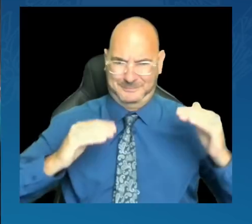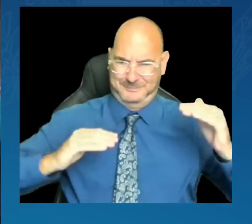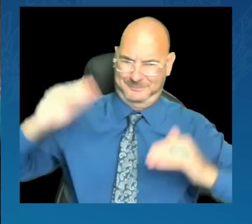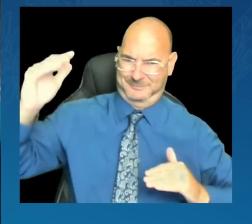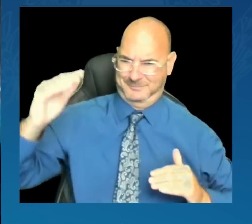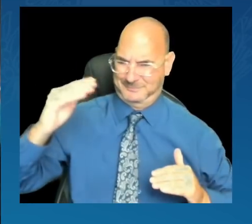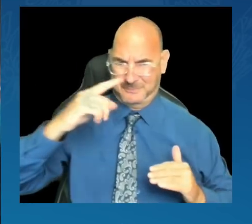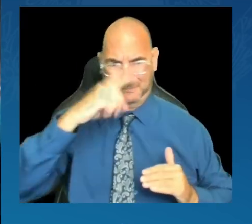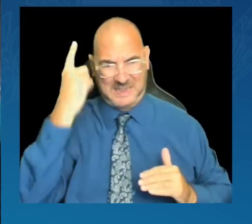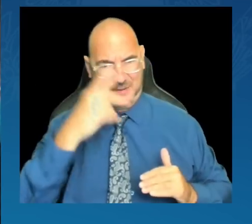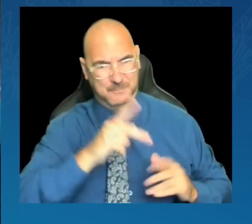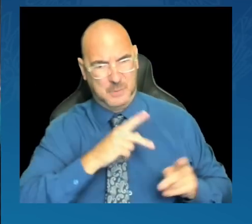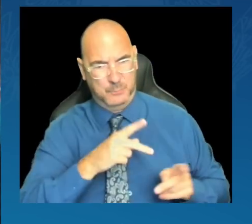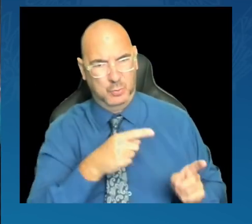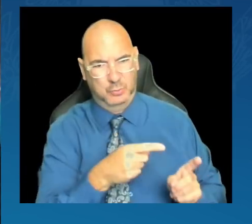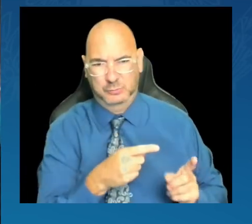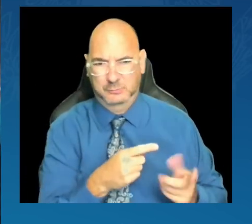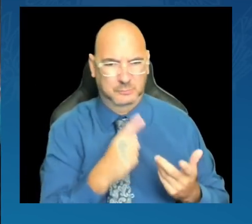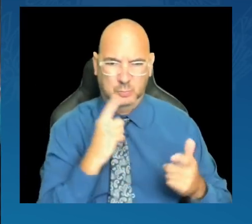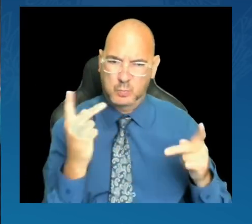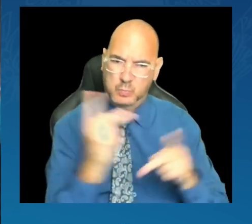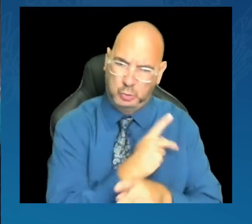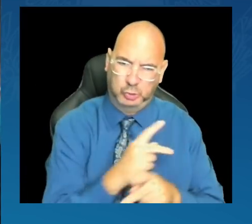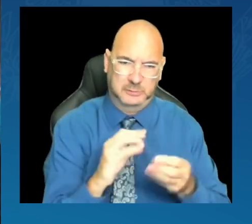These disparities are something the African-American community